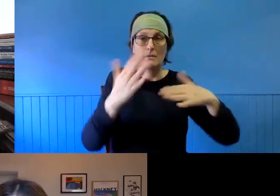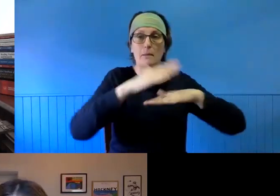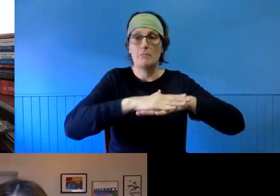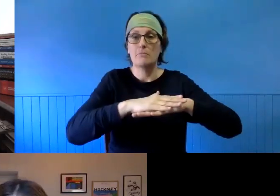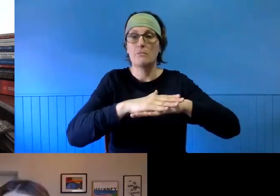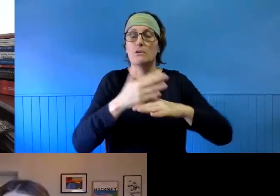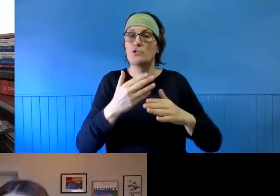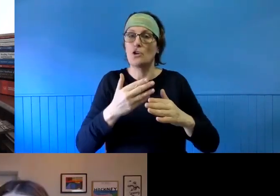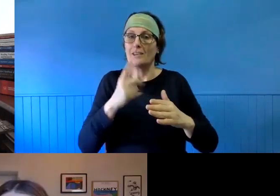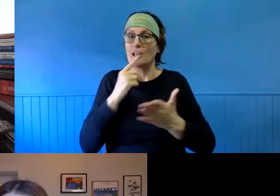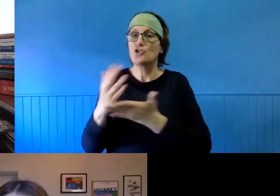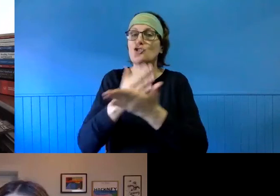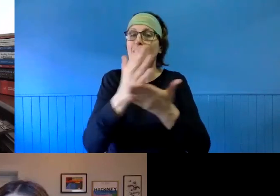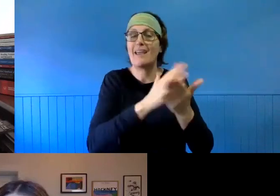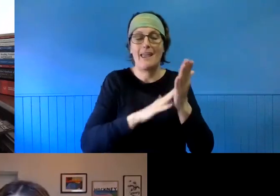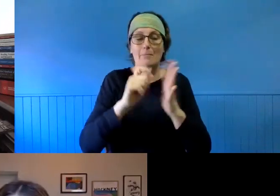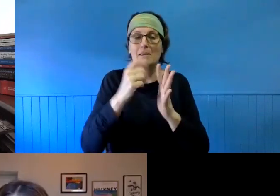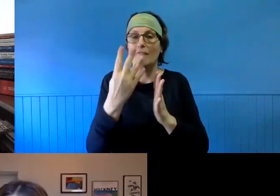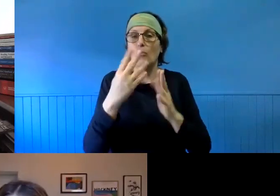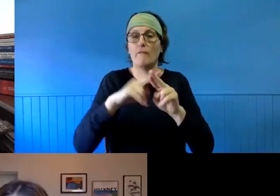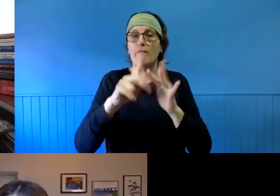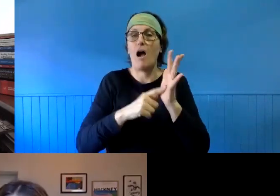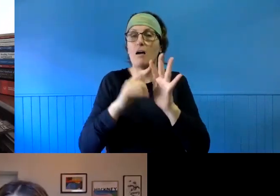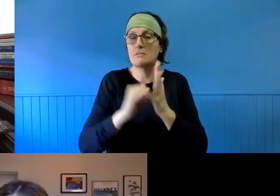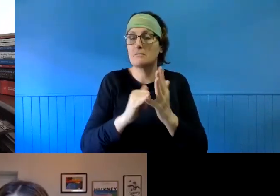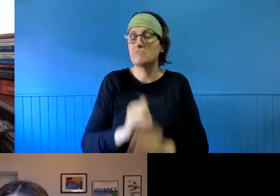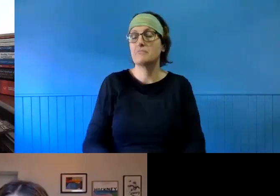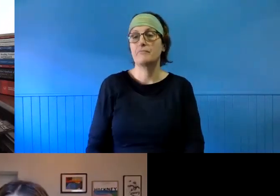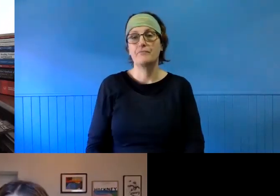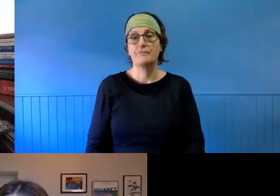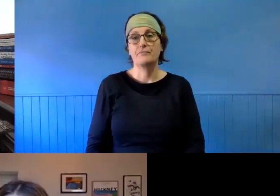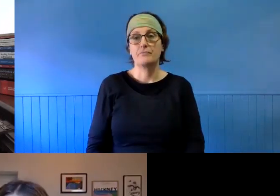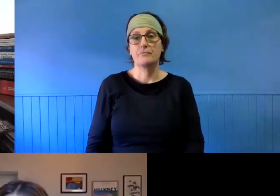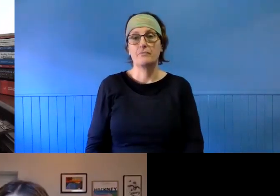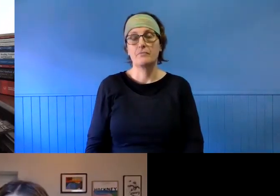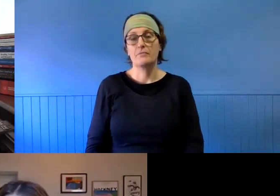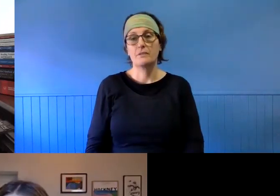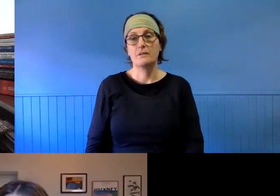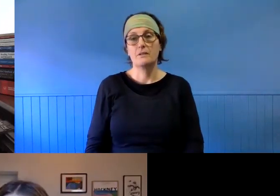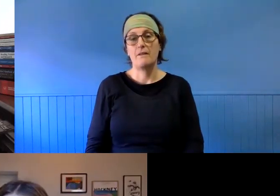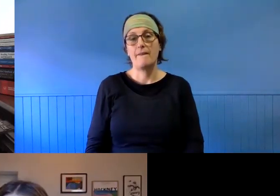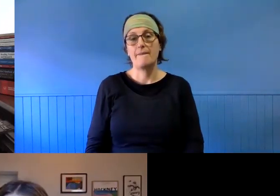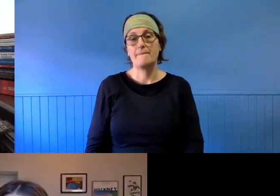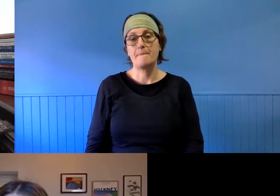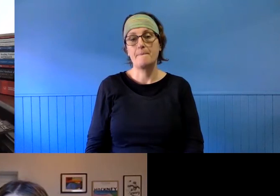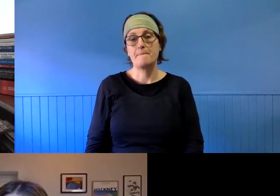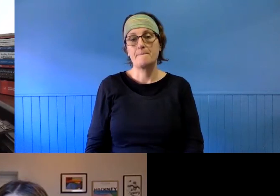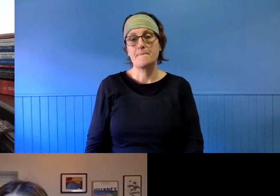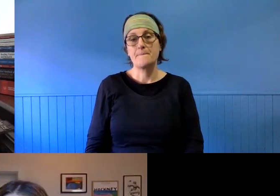studio, or in the virtual studio, sending them in. I'm involved in a